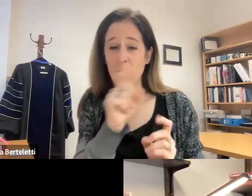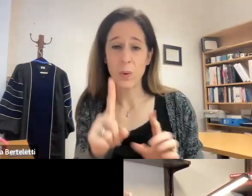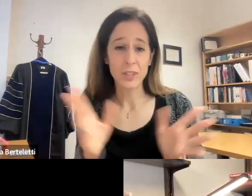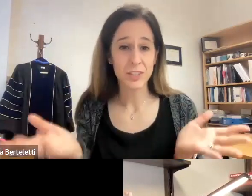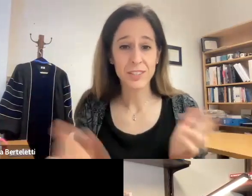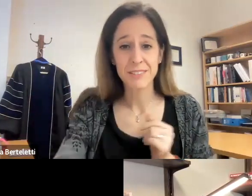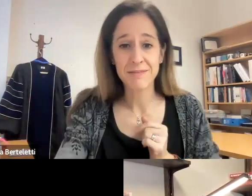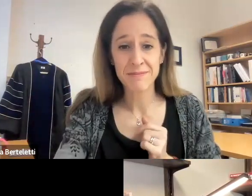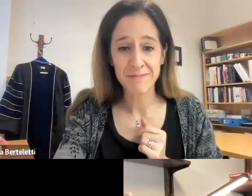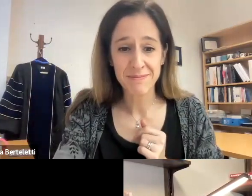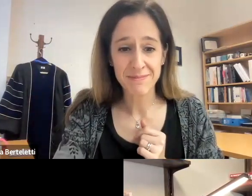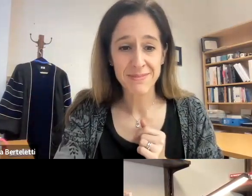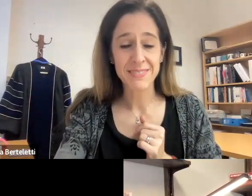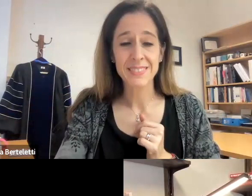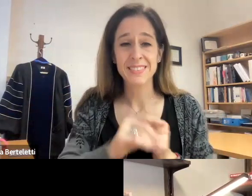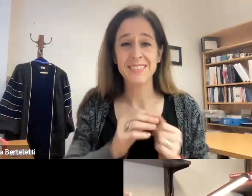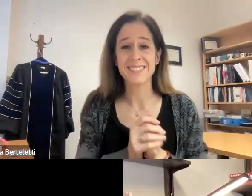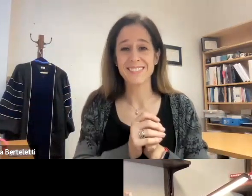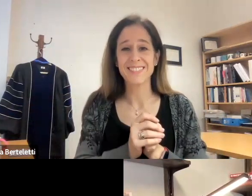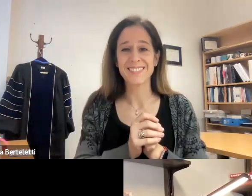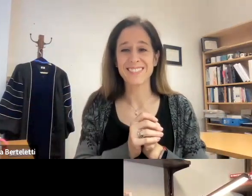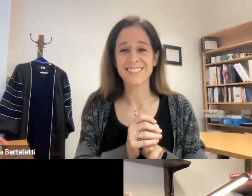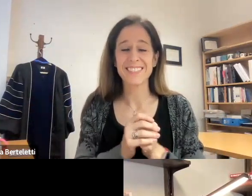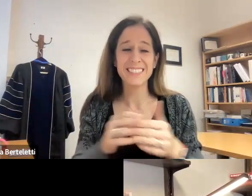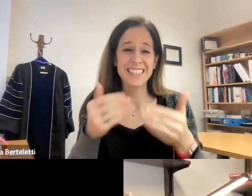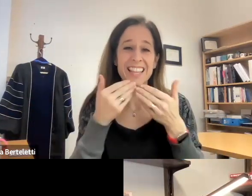questions.